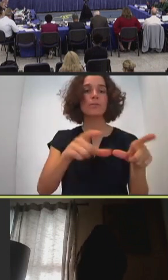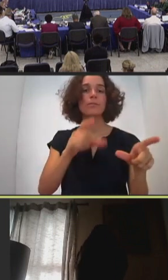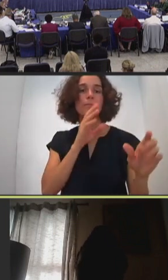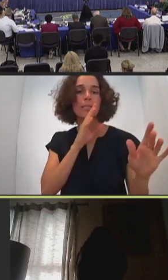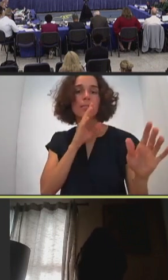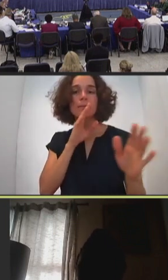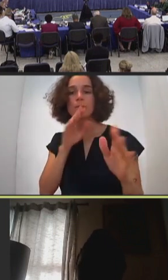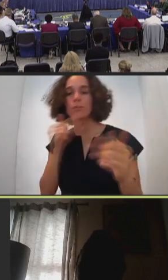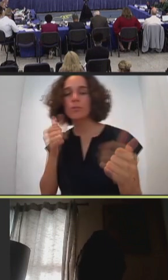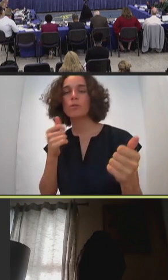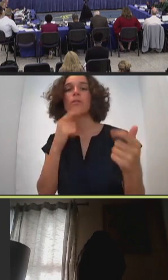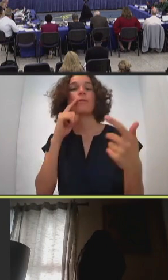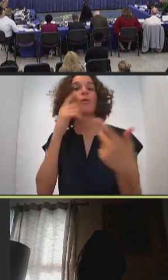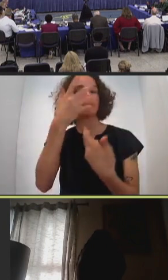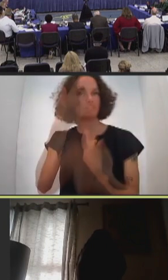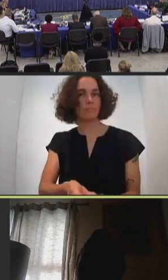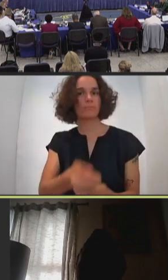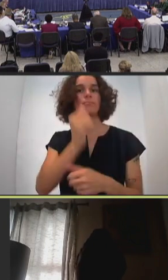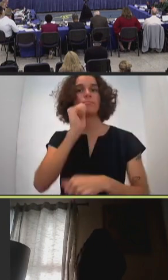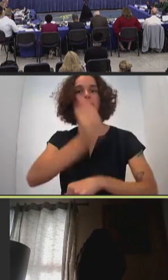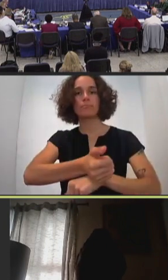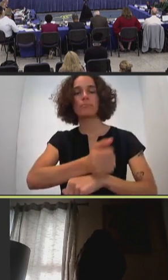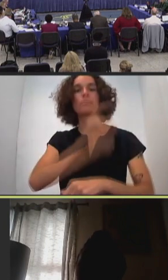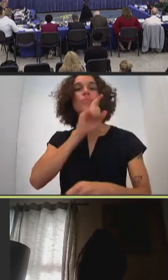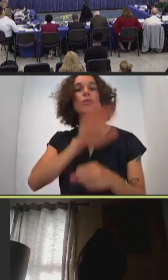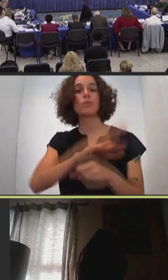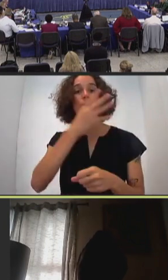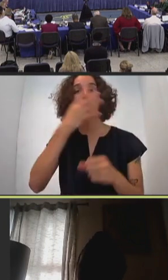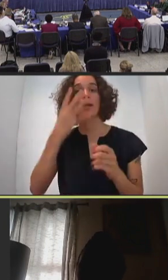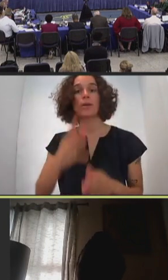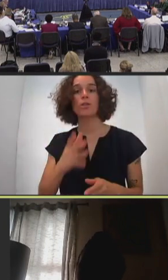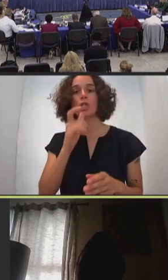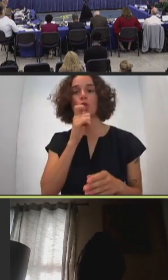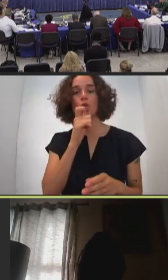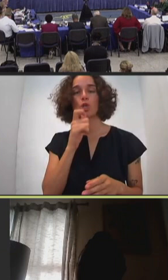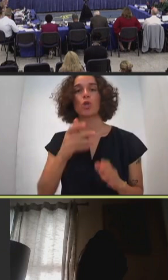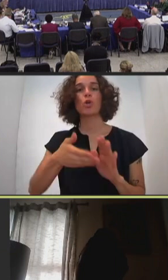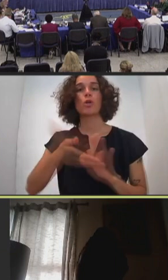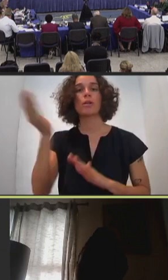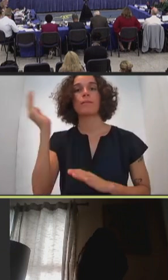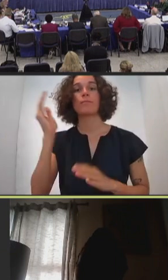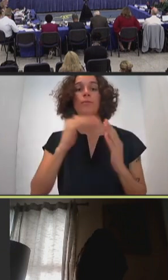trust. Ensure that migrants who seek -- who leave the shelter and seek other services are